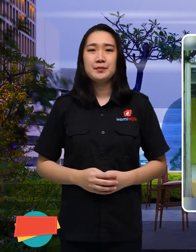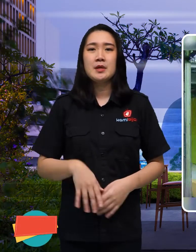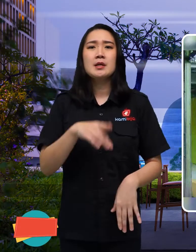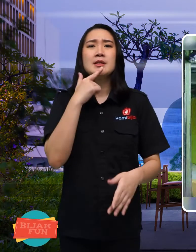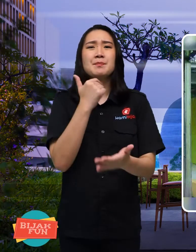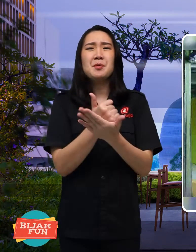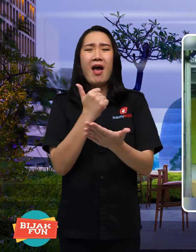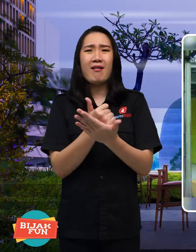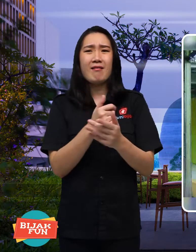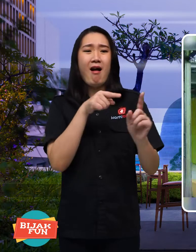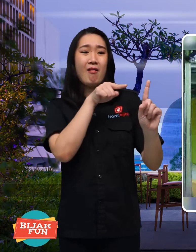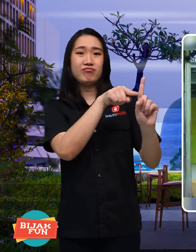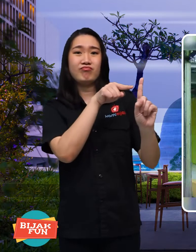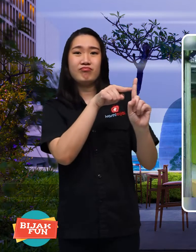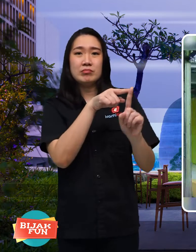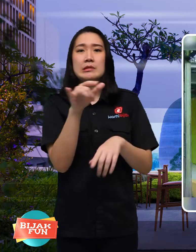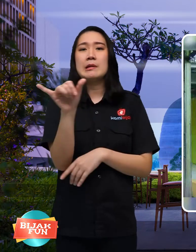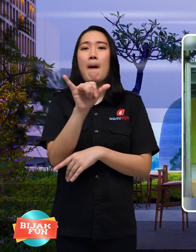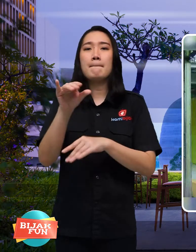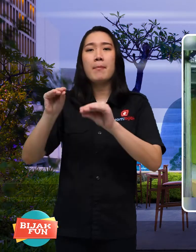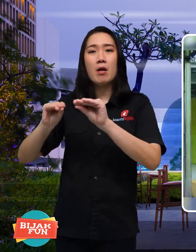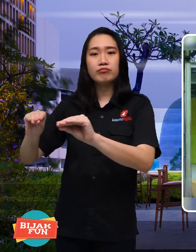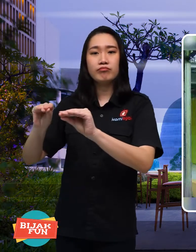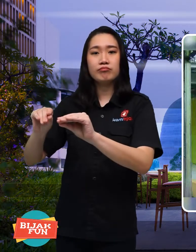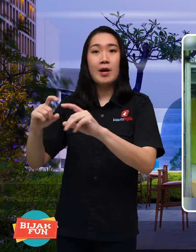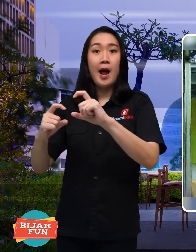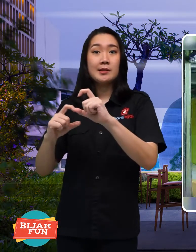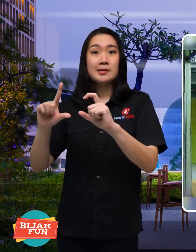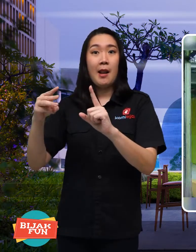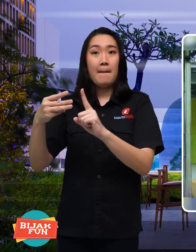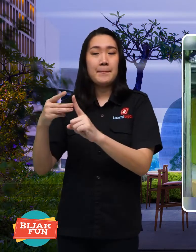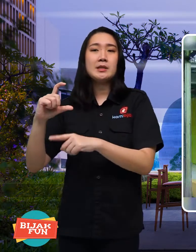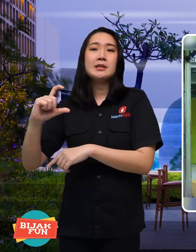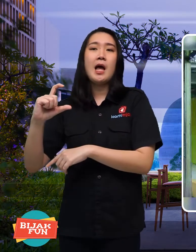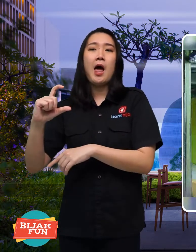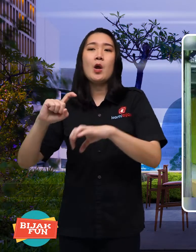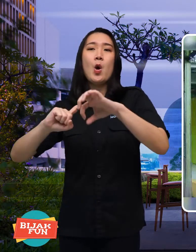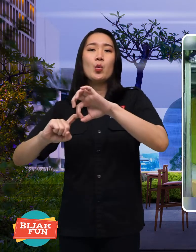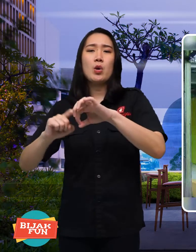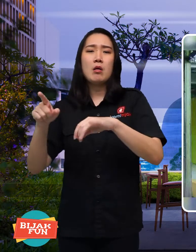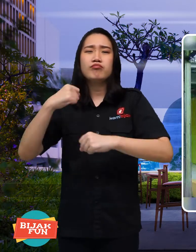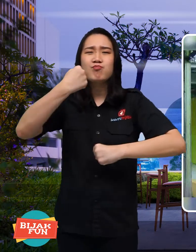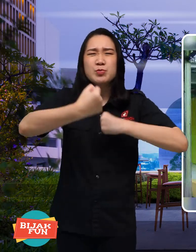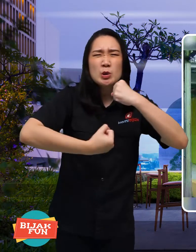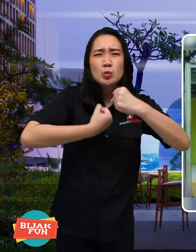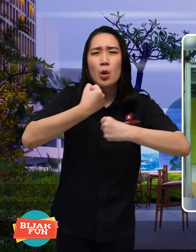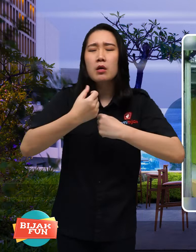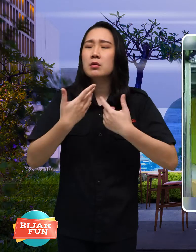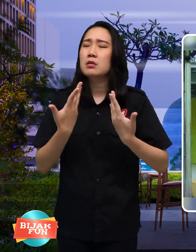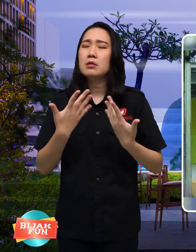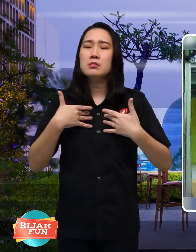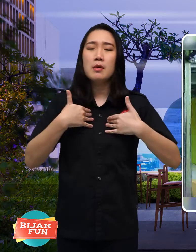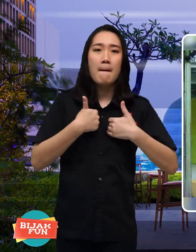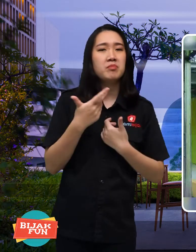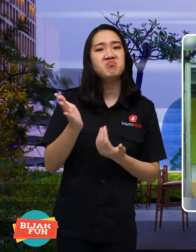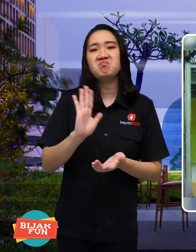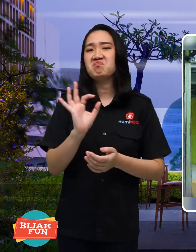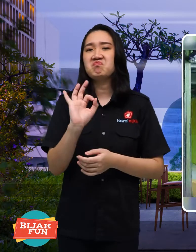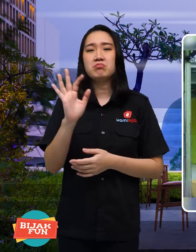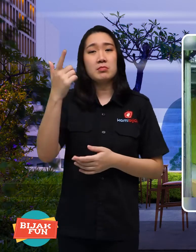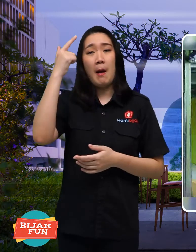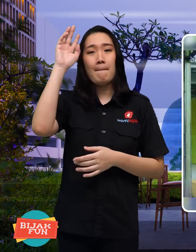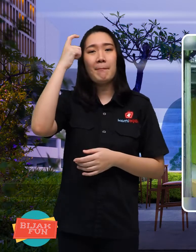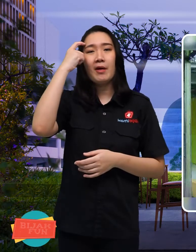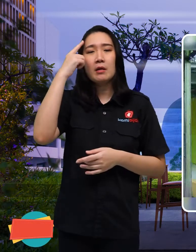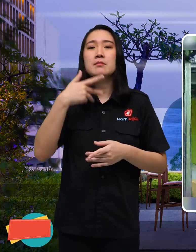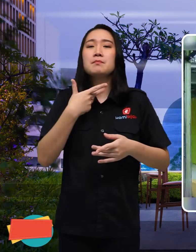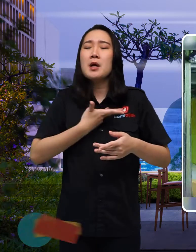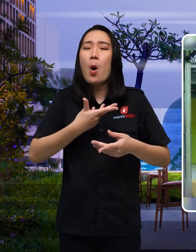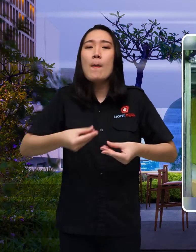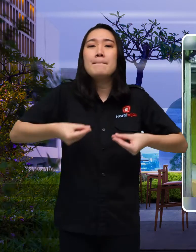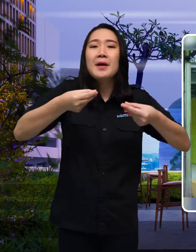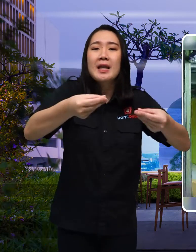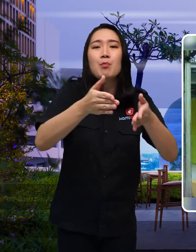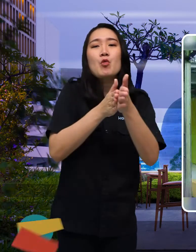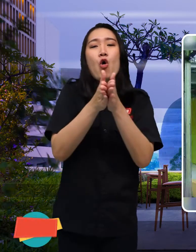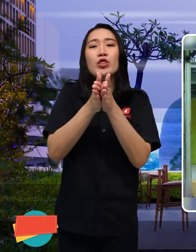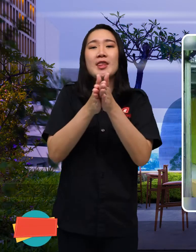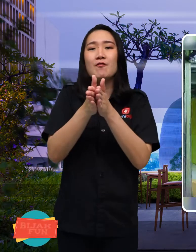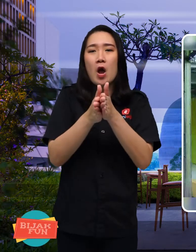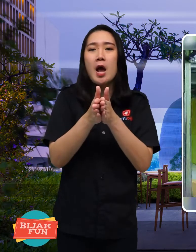Actually the word and teacher of SLB Cahaya The Qur'an strives tirelessly to motivate,